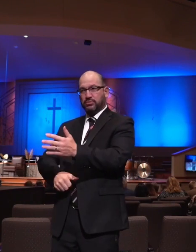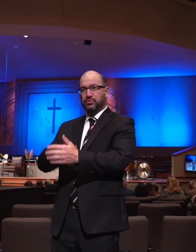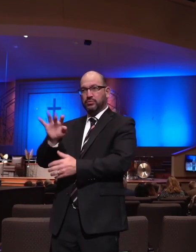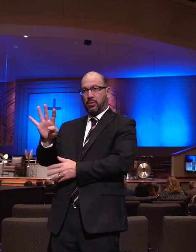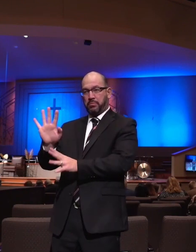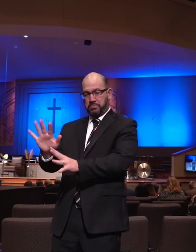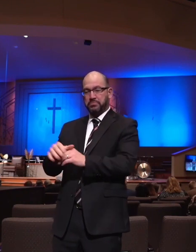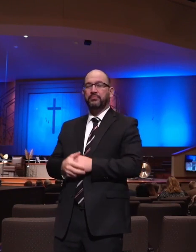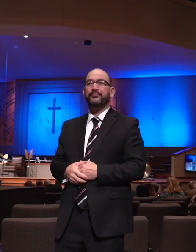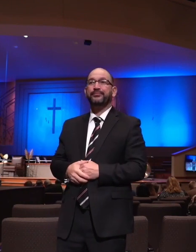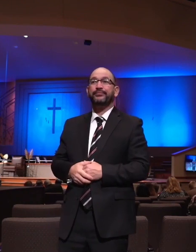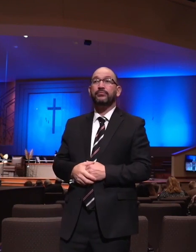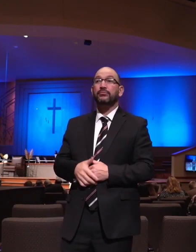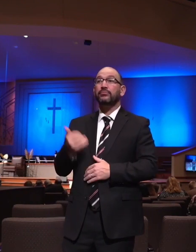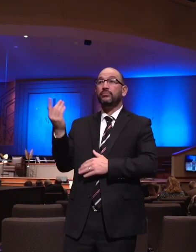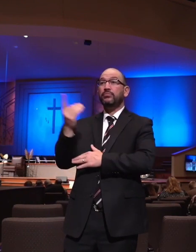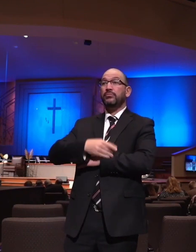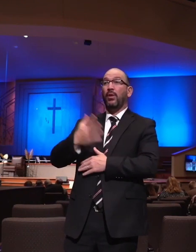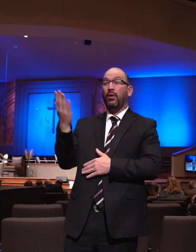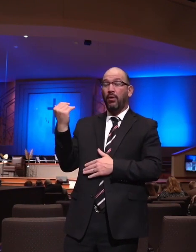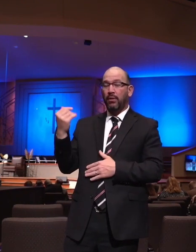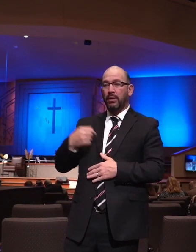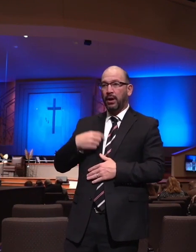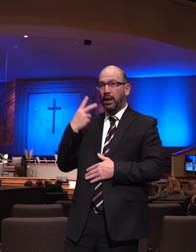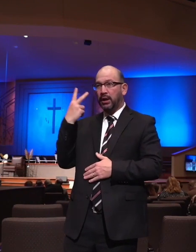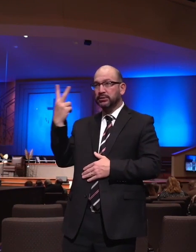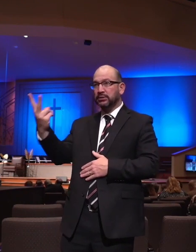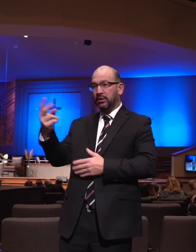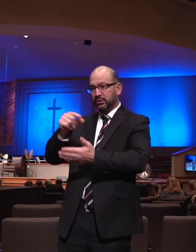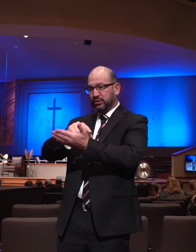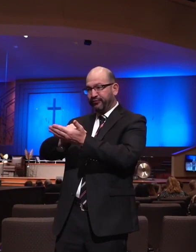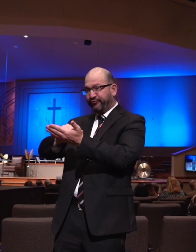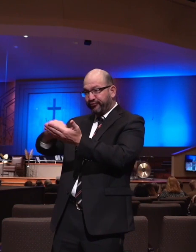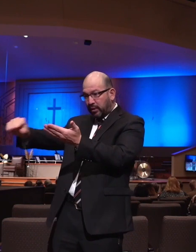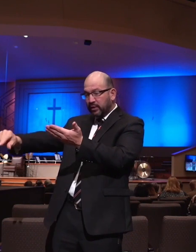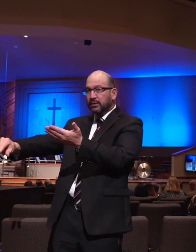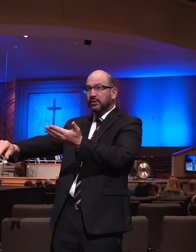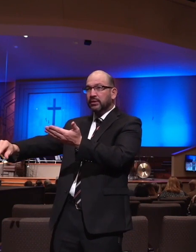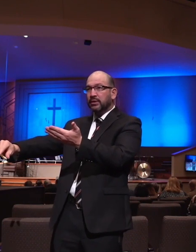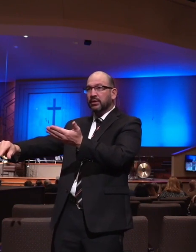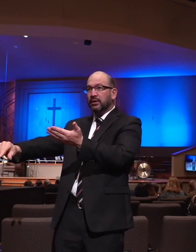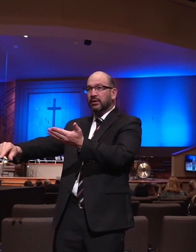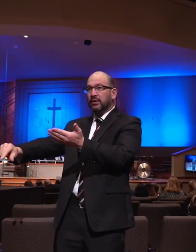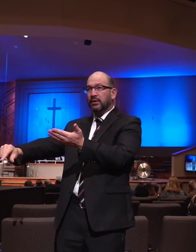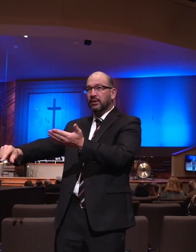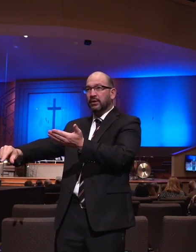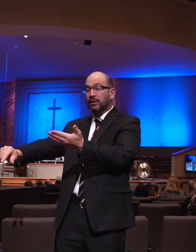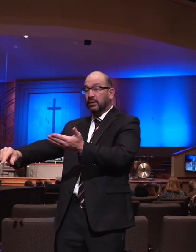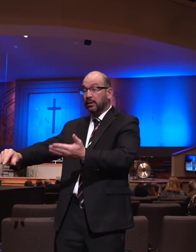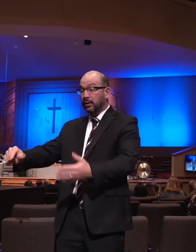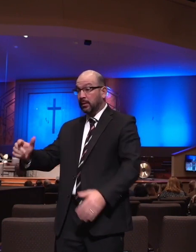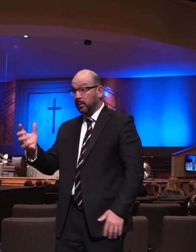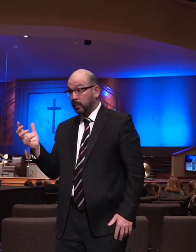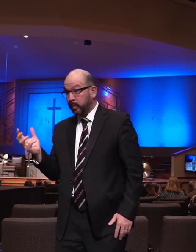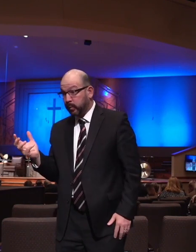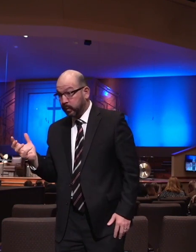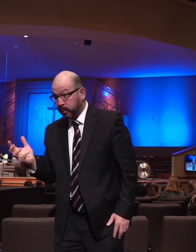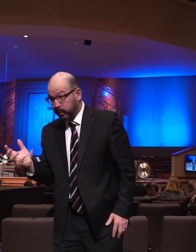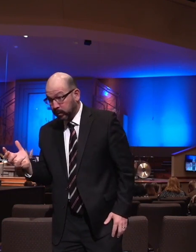a couple days ago I saw this verse and it definitely connected with what I